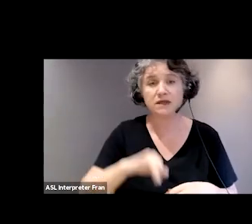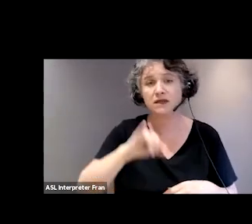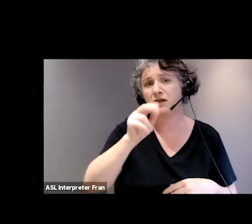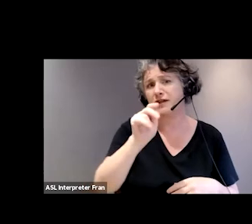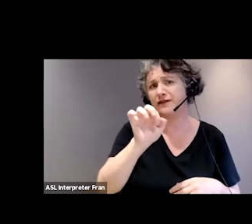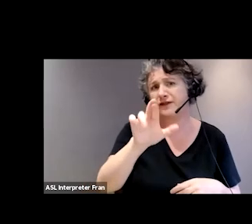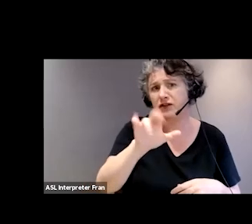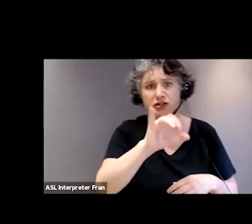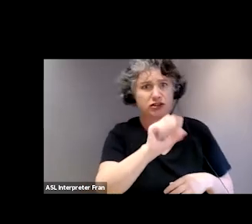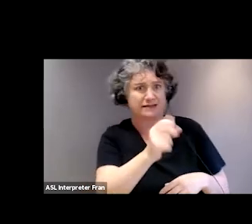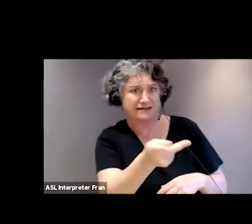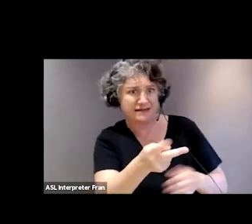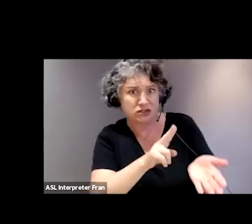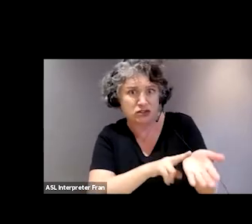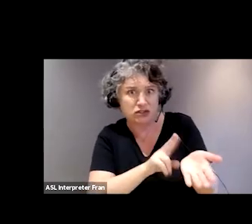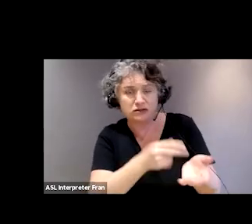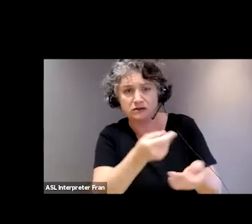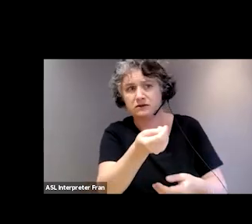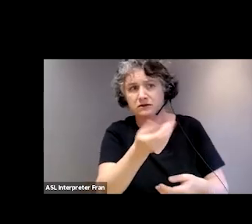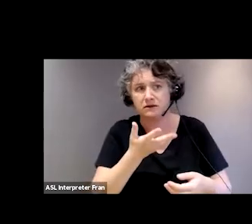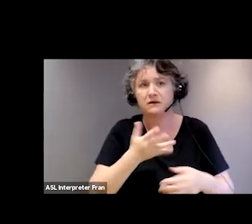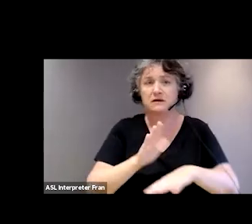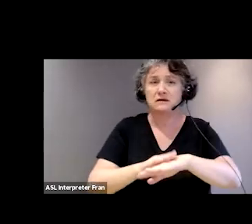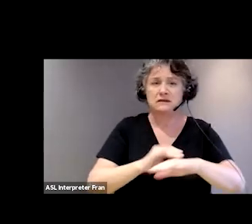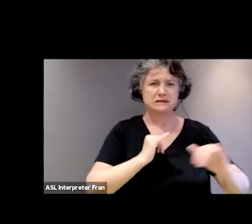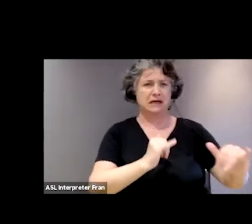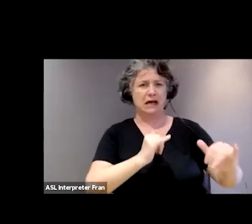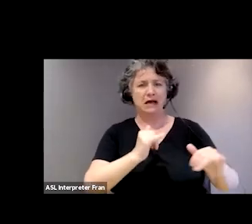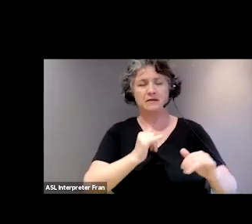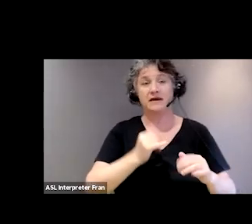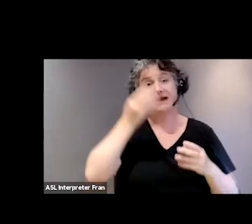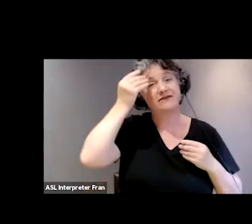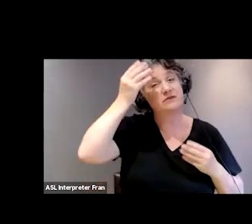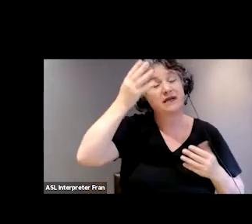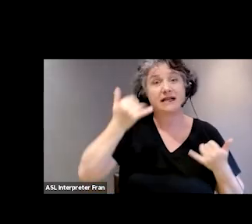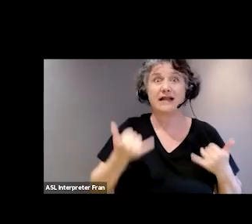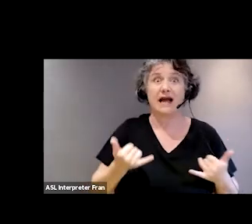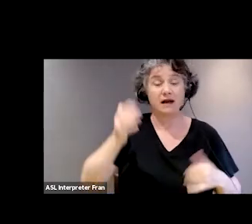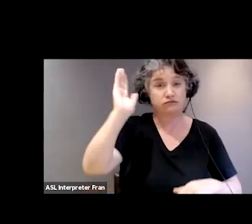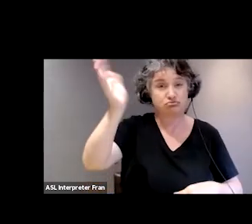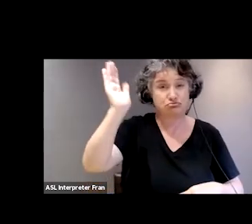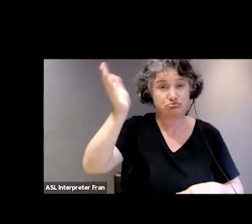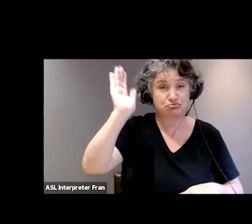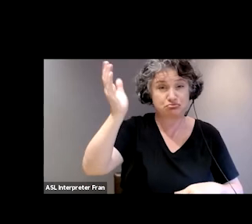he and him pronouns. I am a white